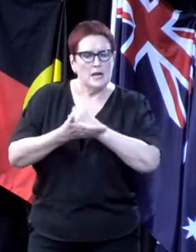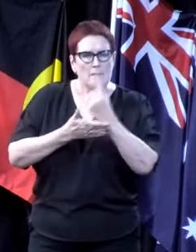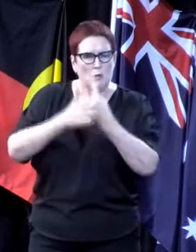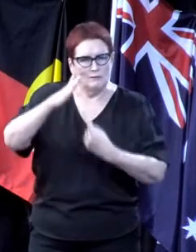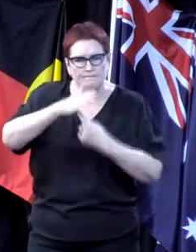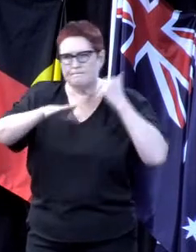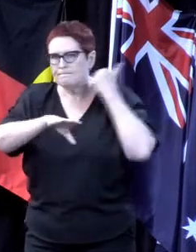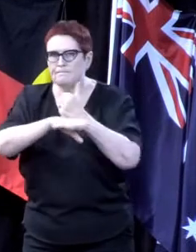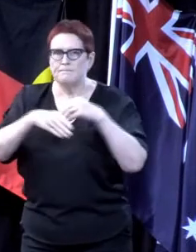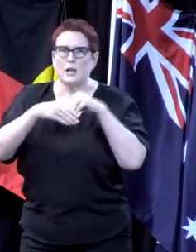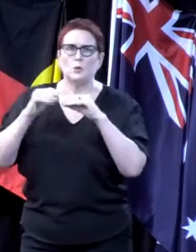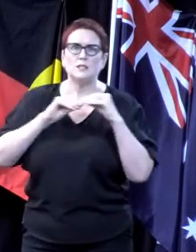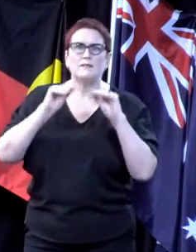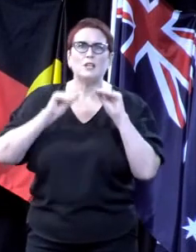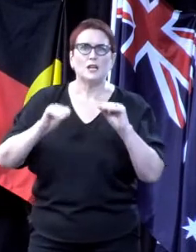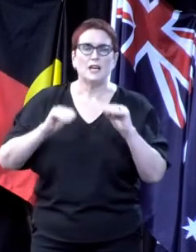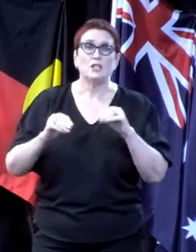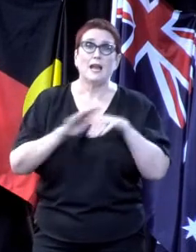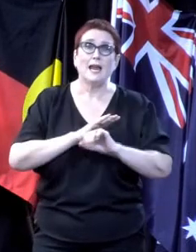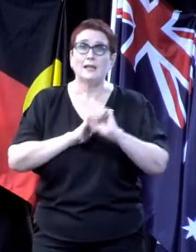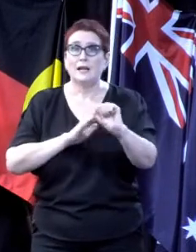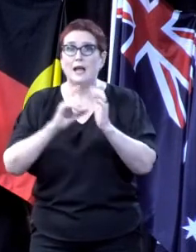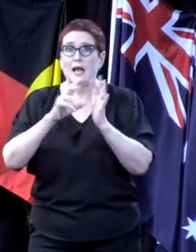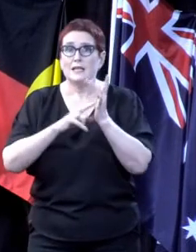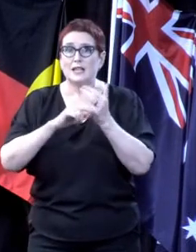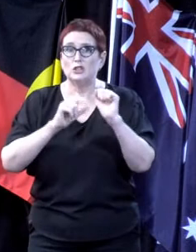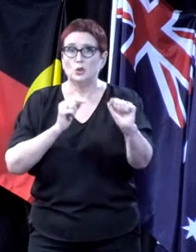Ms. Dunstone, at Paragraph 66 following, expands upon this.